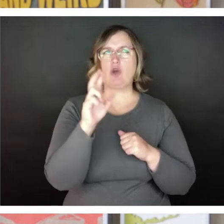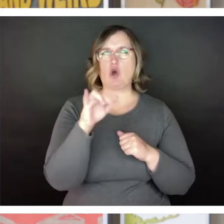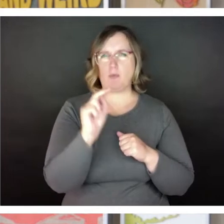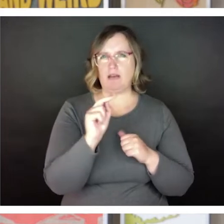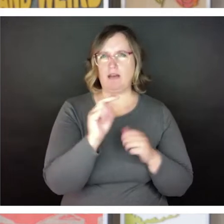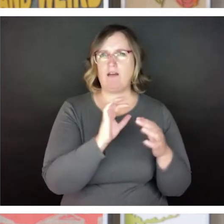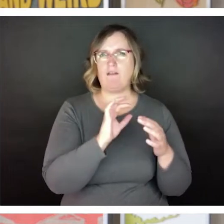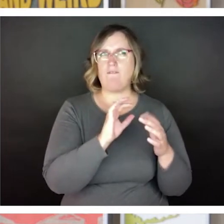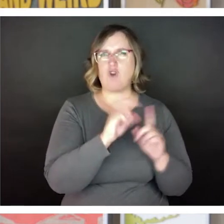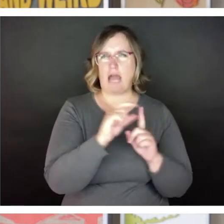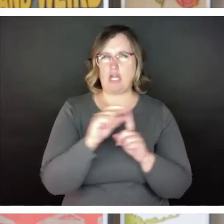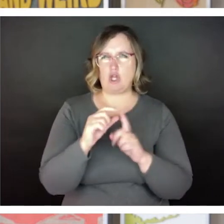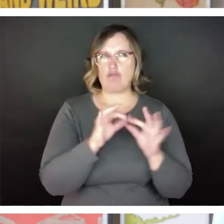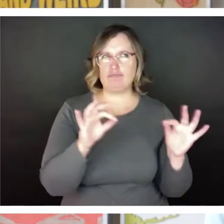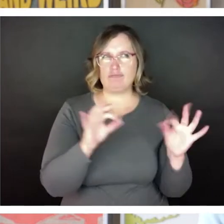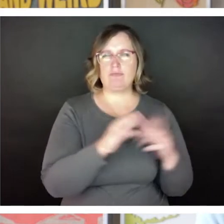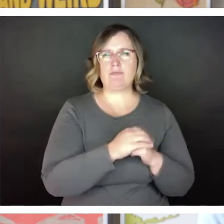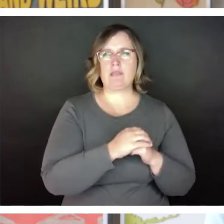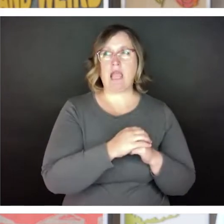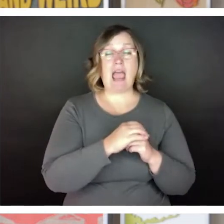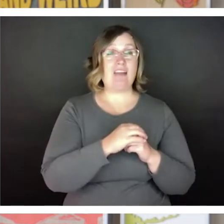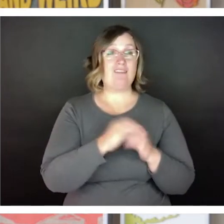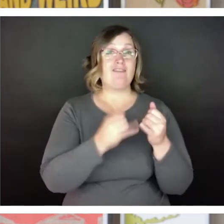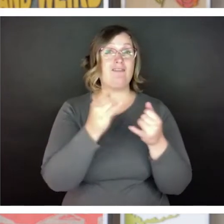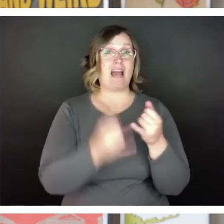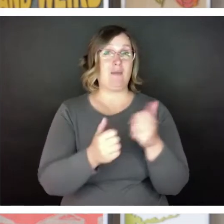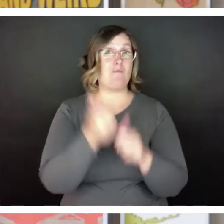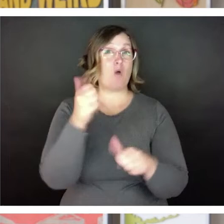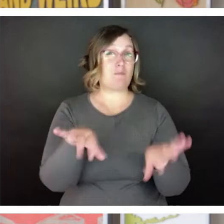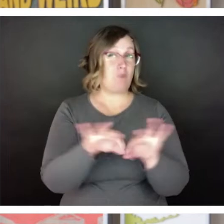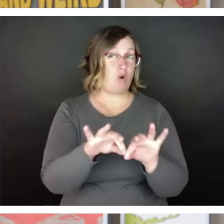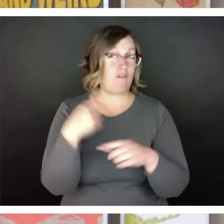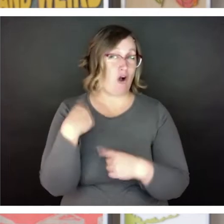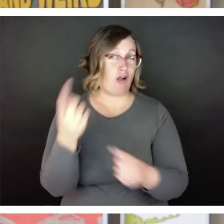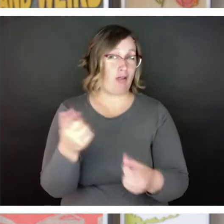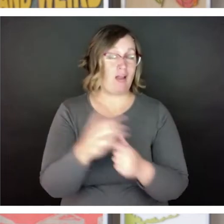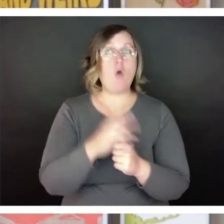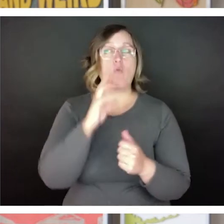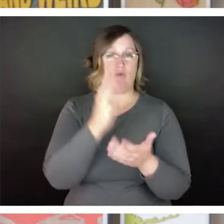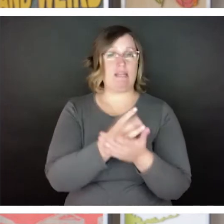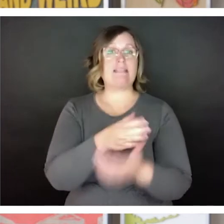And finally, and perhaps most vital of all, we have all witnessed the power of peaceful protest